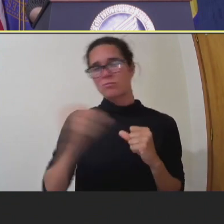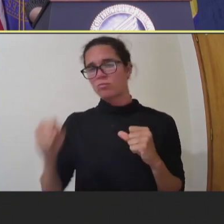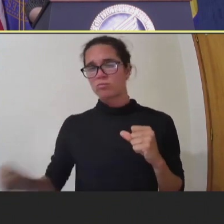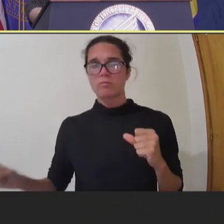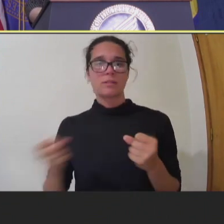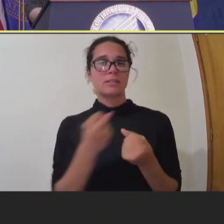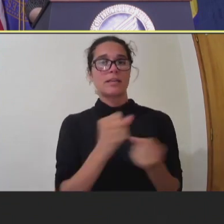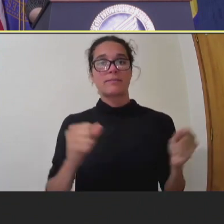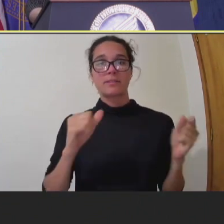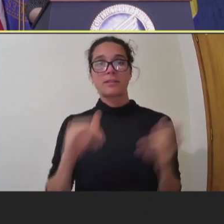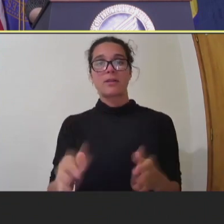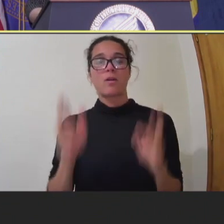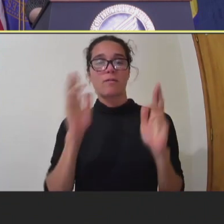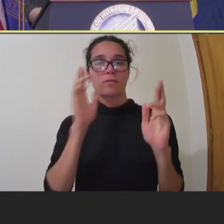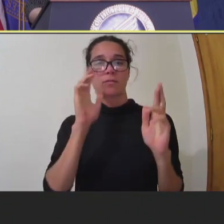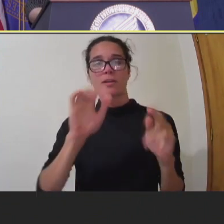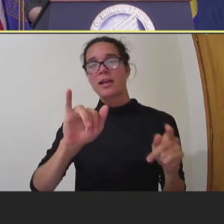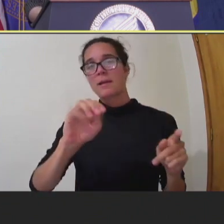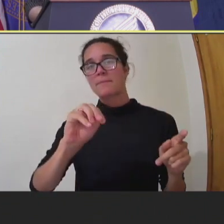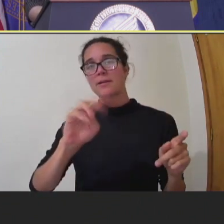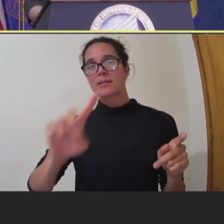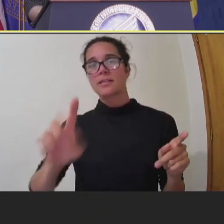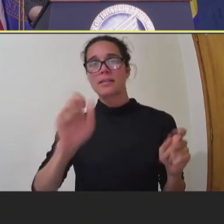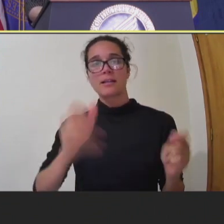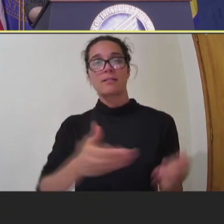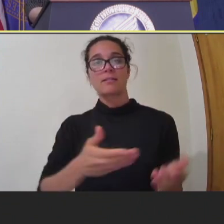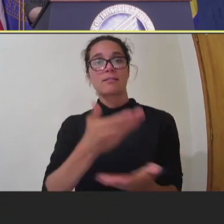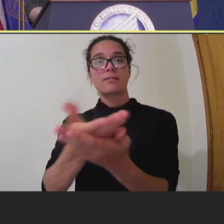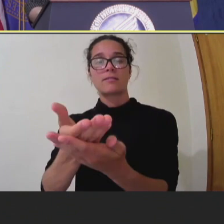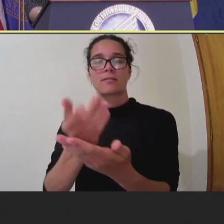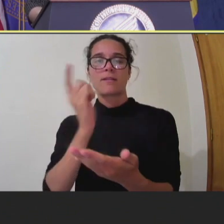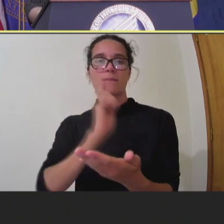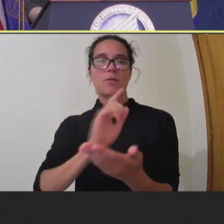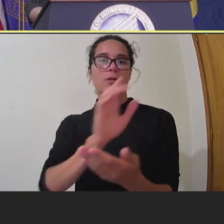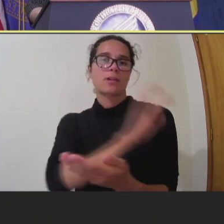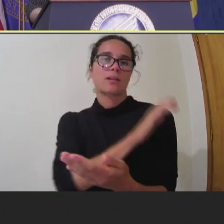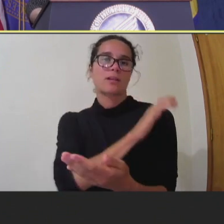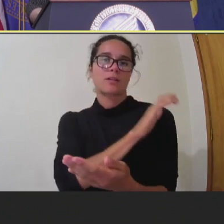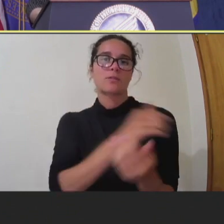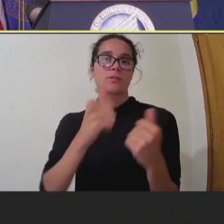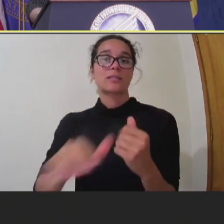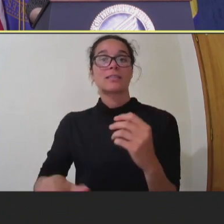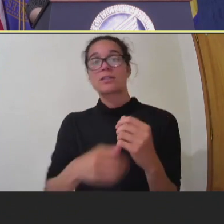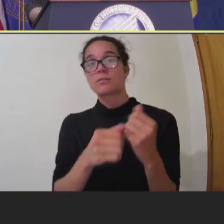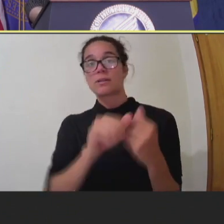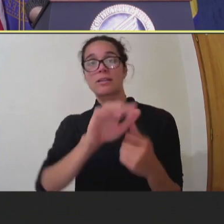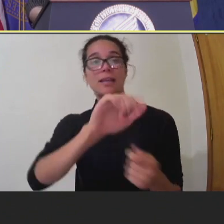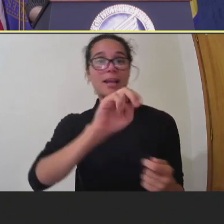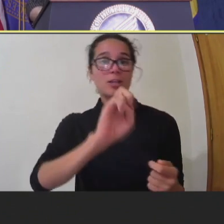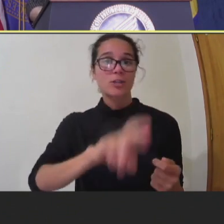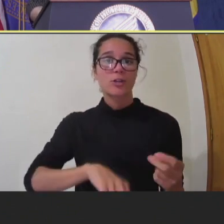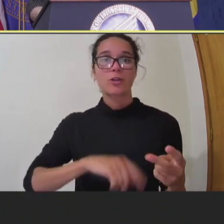for clinical trials. In addition to cancer and diabetes, another application of this